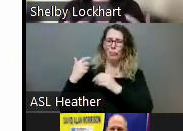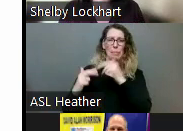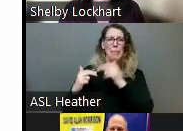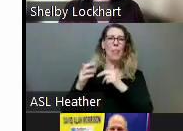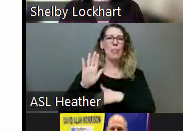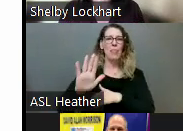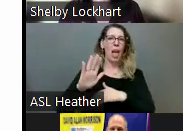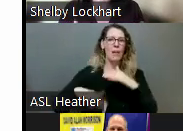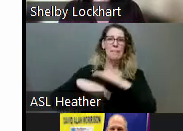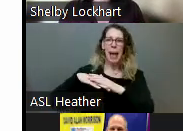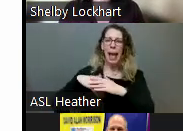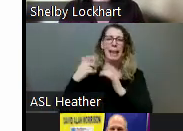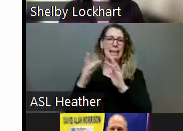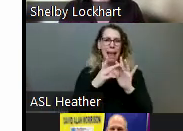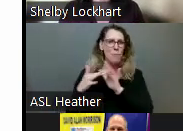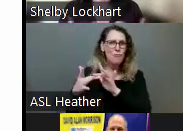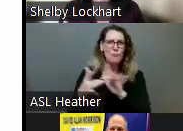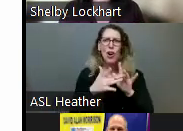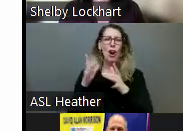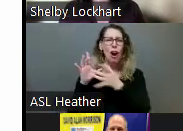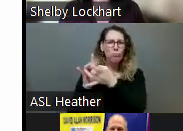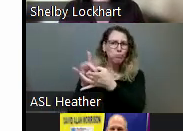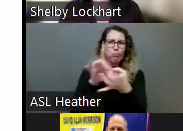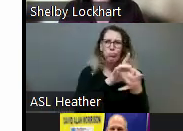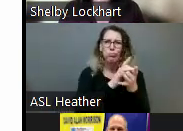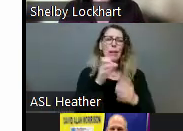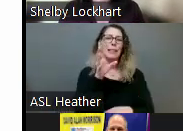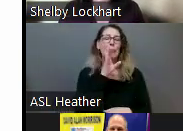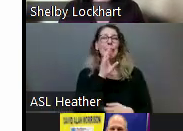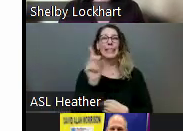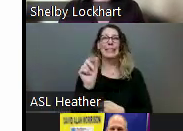get them networked, connect them with other people that speak data champion language;